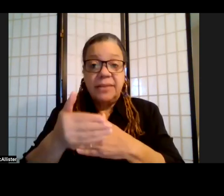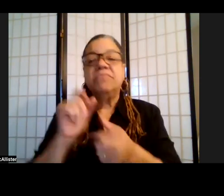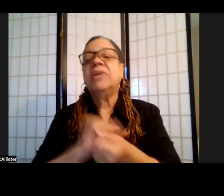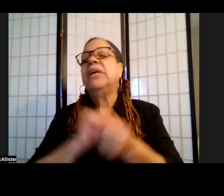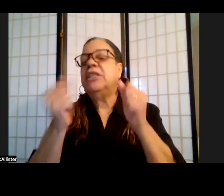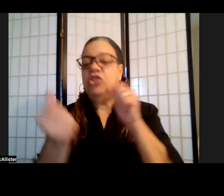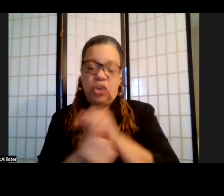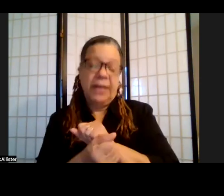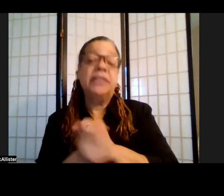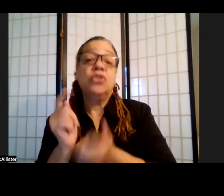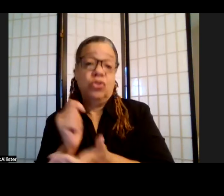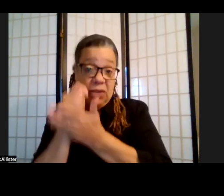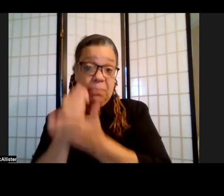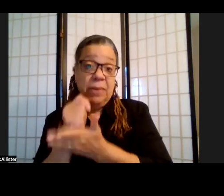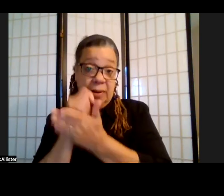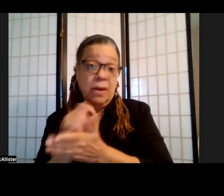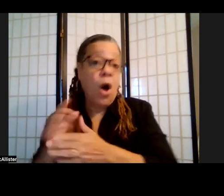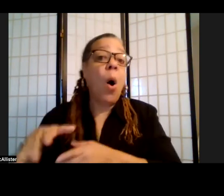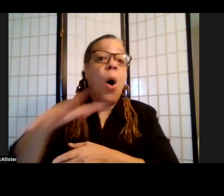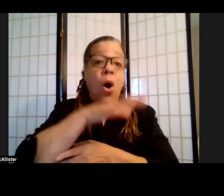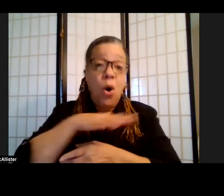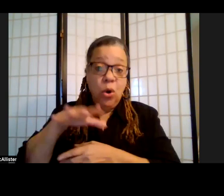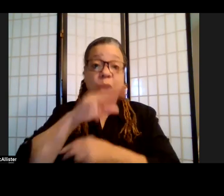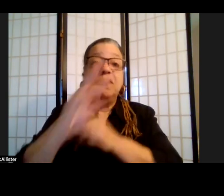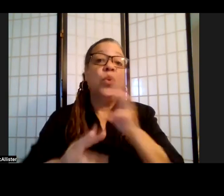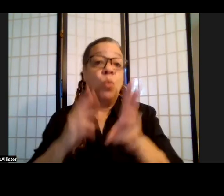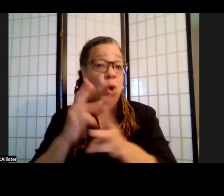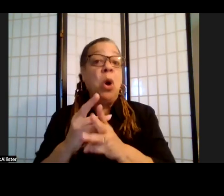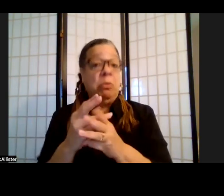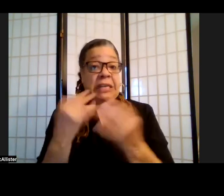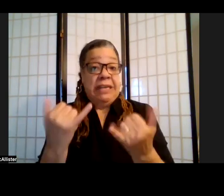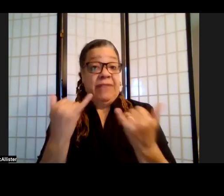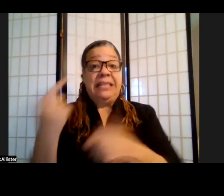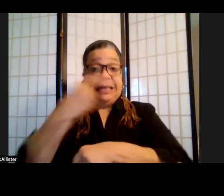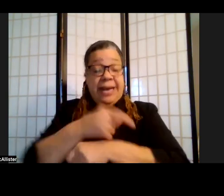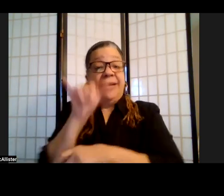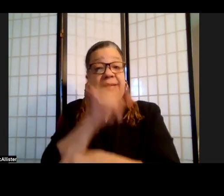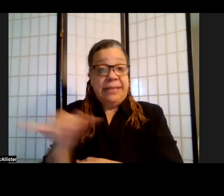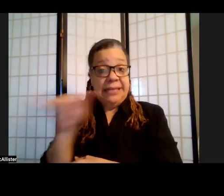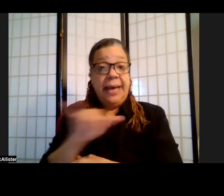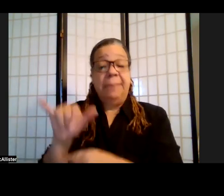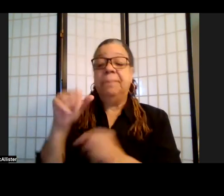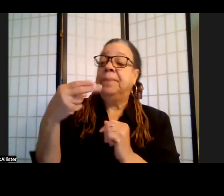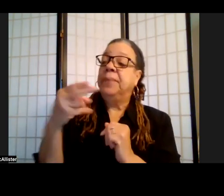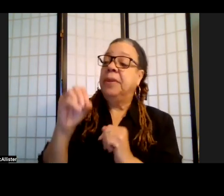of drug risk and gonorrhea throughout the world until this day. Holmes started his field investigation. One of the major settlements